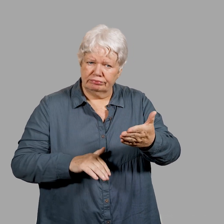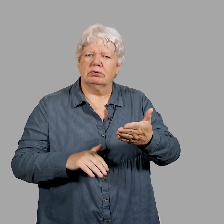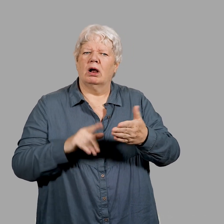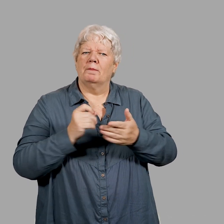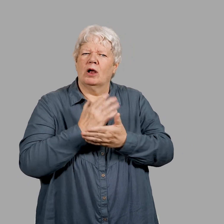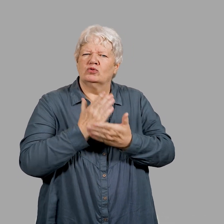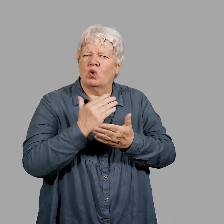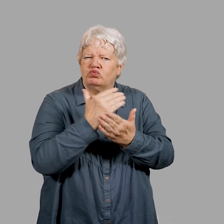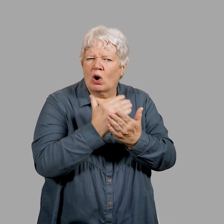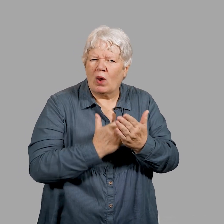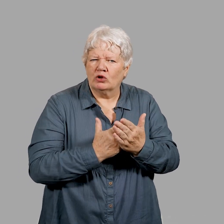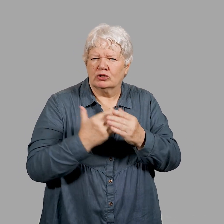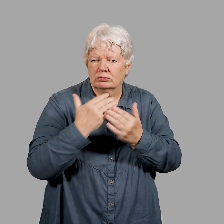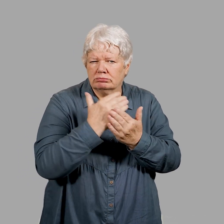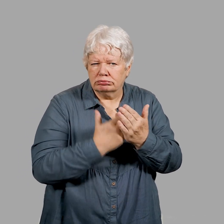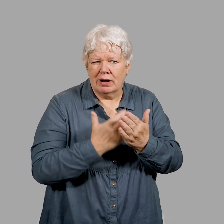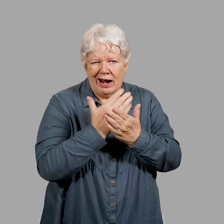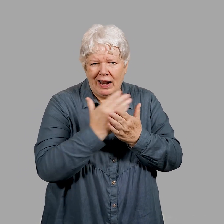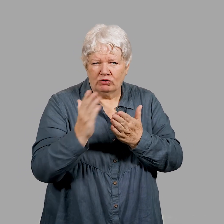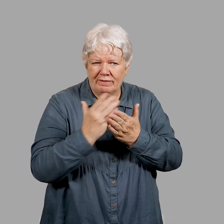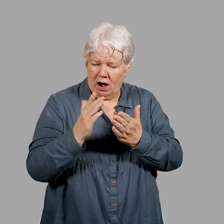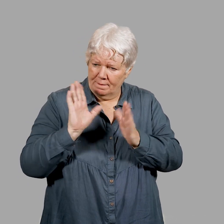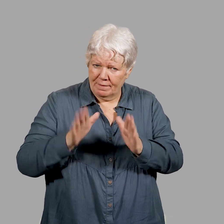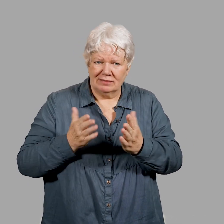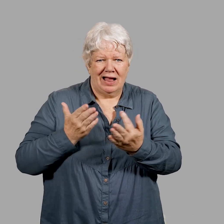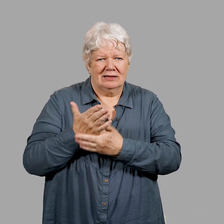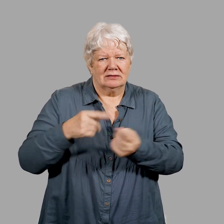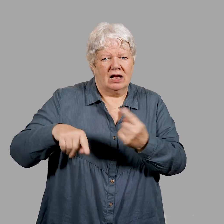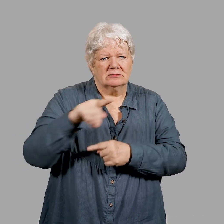and UHI regulations to clarify accessibility requirements